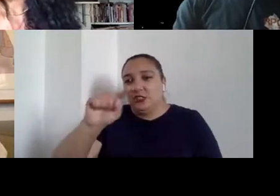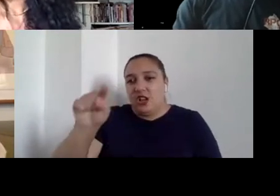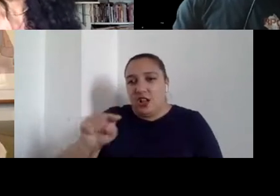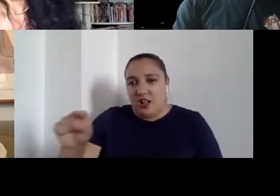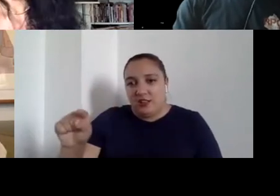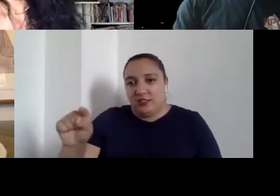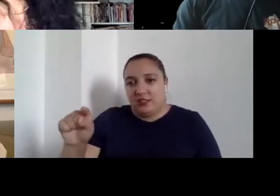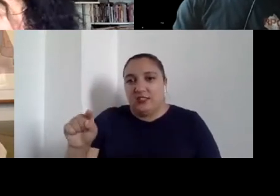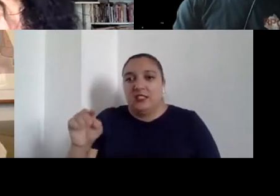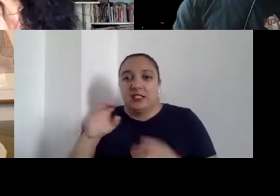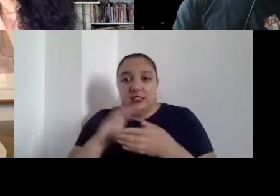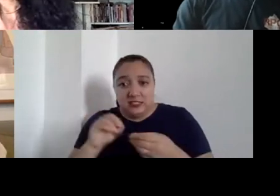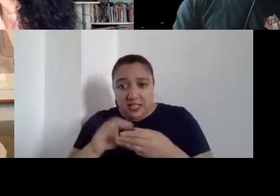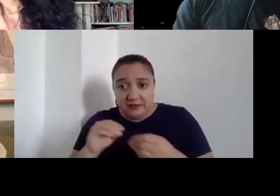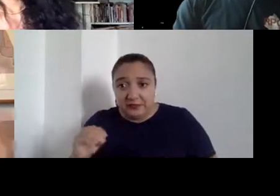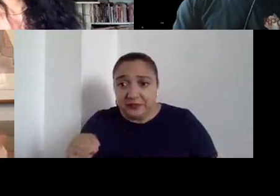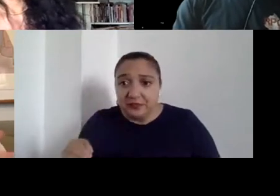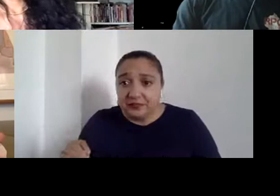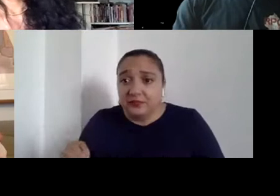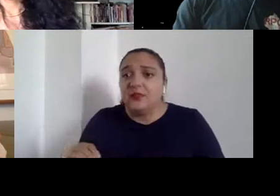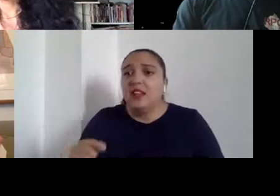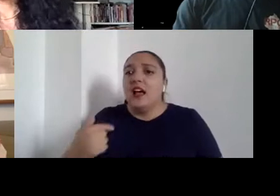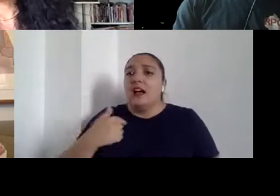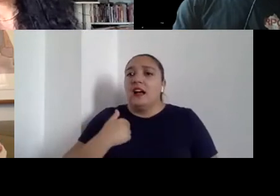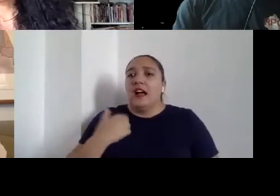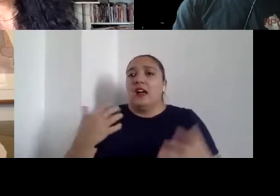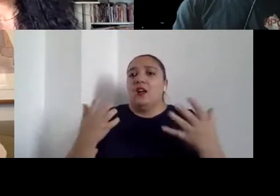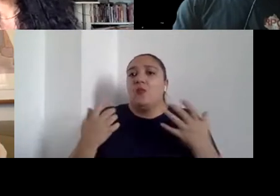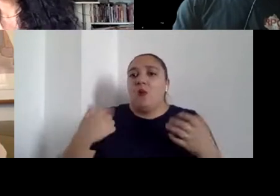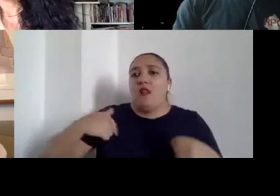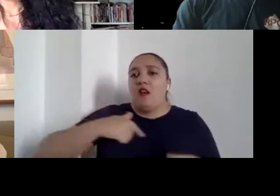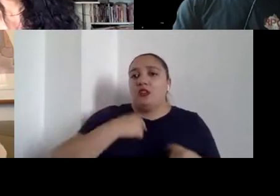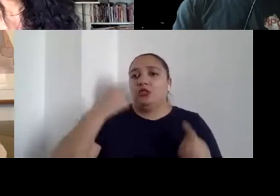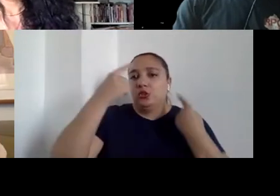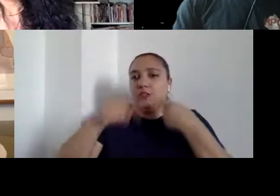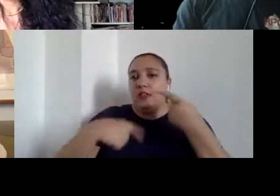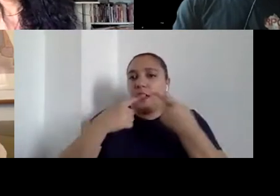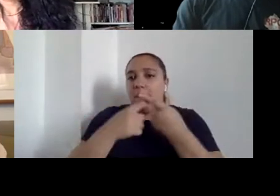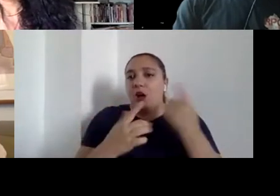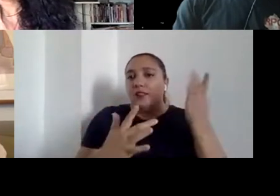up in the comments, I want to think about technologies from non-western perspectives,